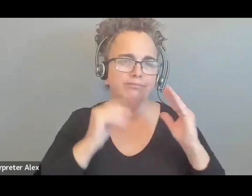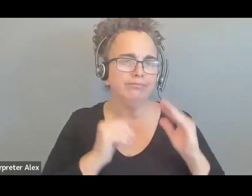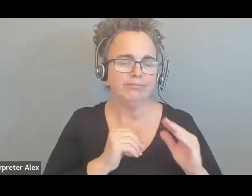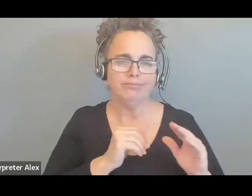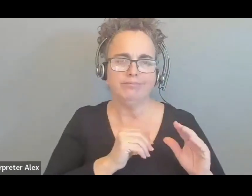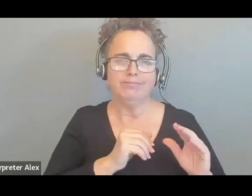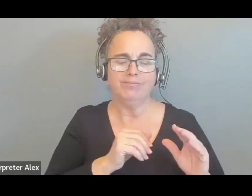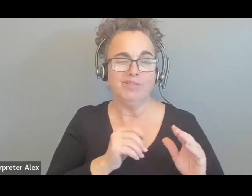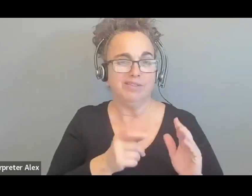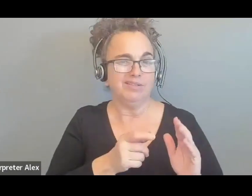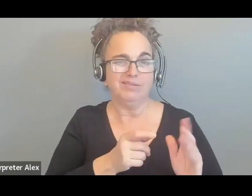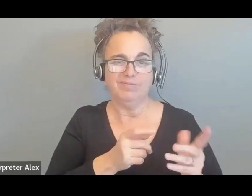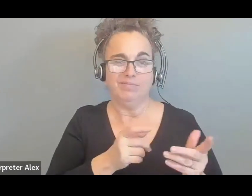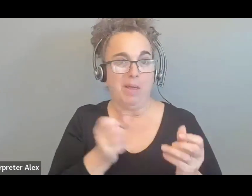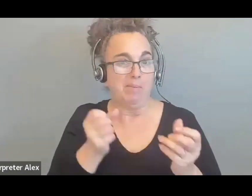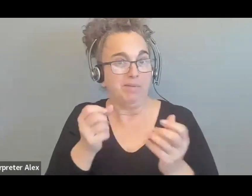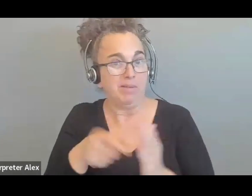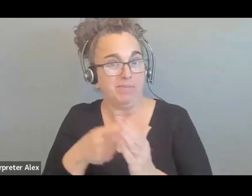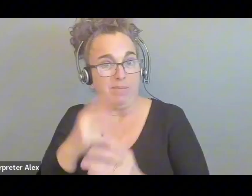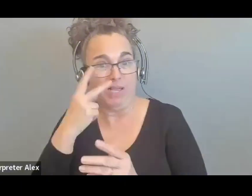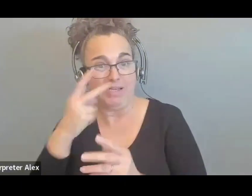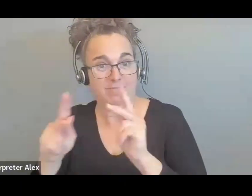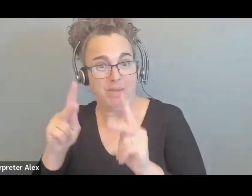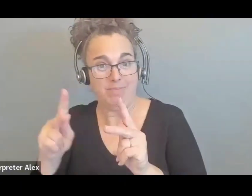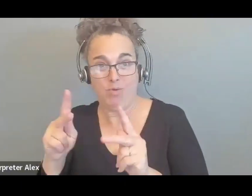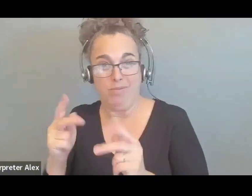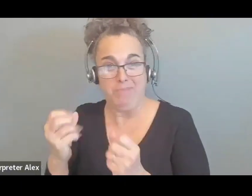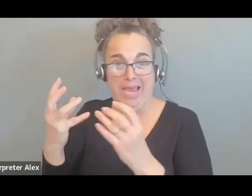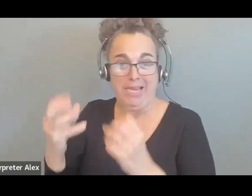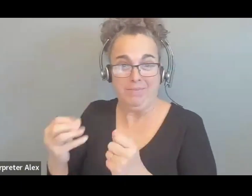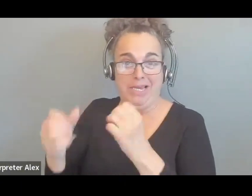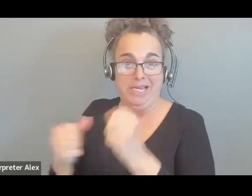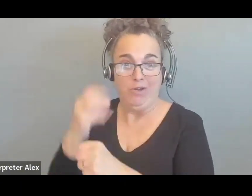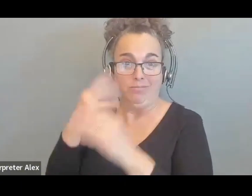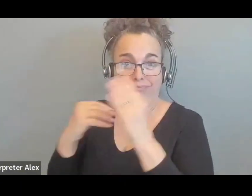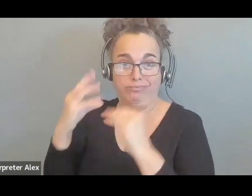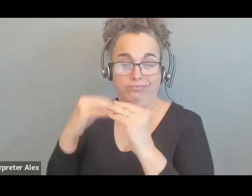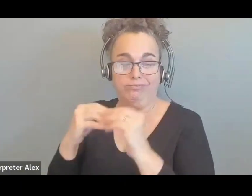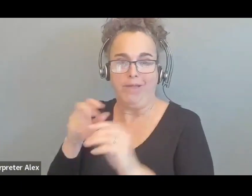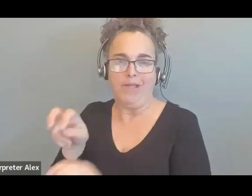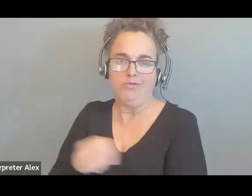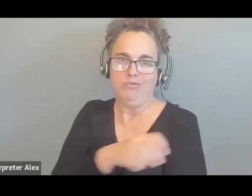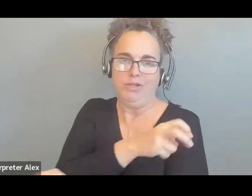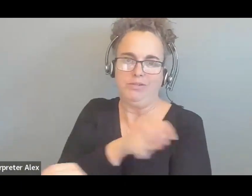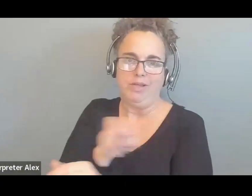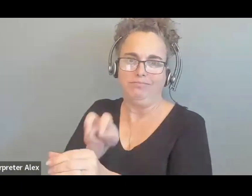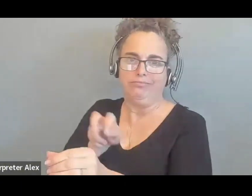I've seen a lot of people who have been doing this work for a really long time starting to transition more into local community work, which is awesome too.